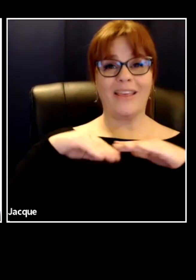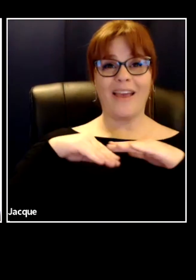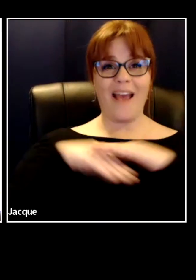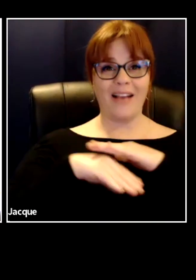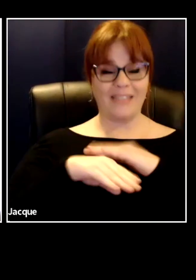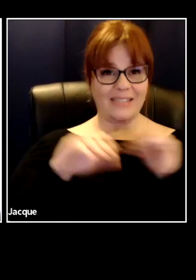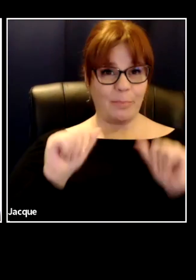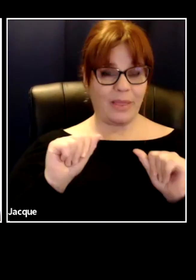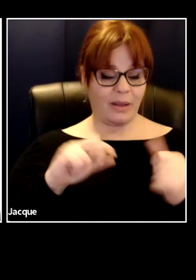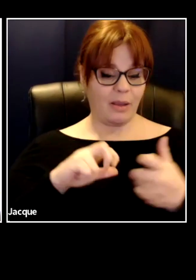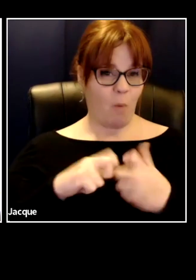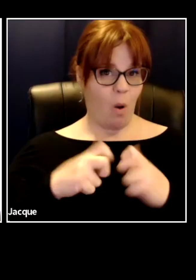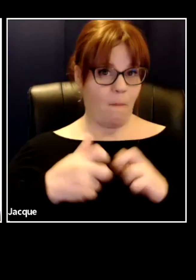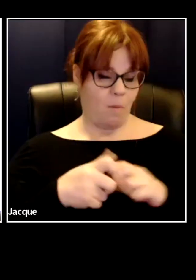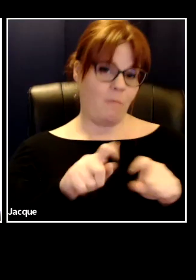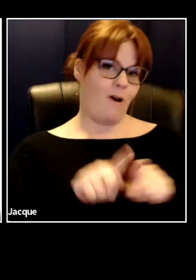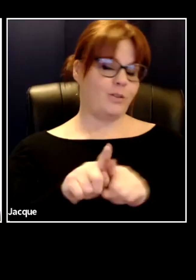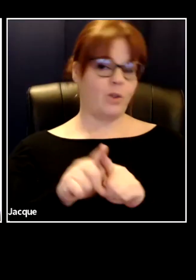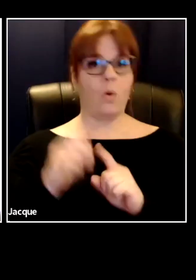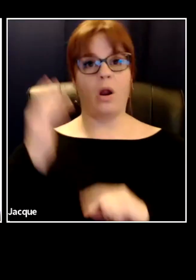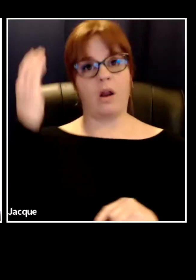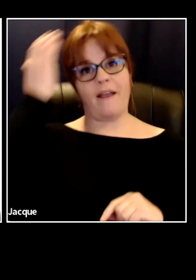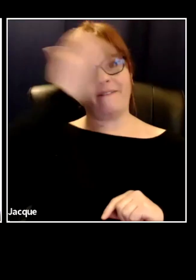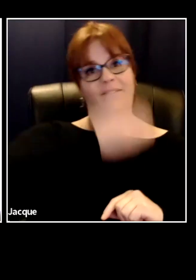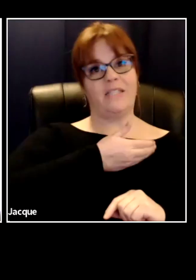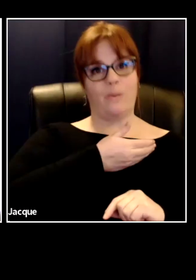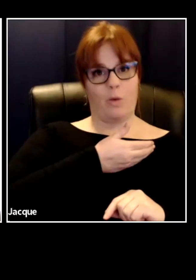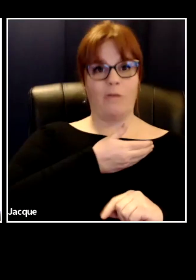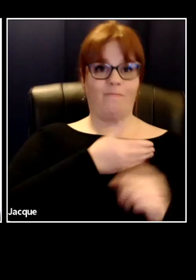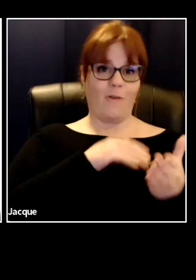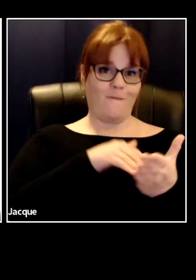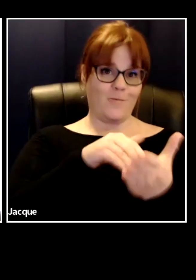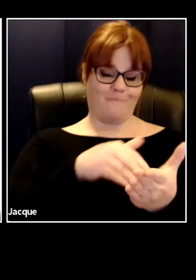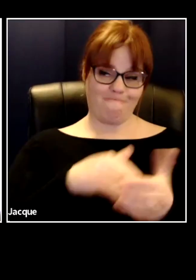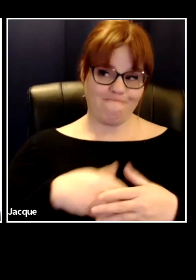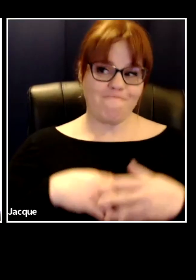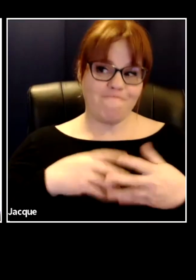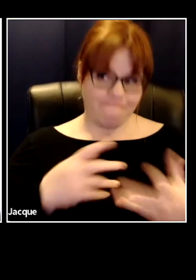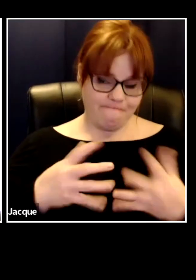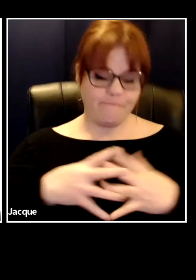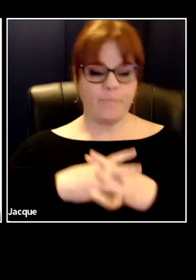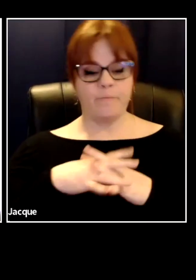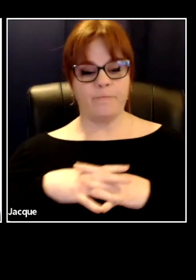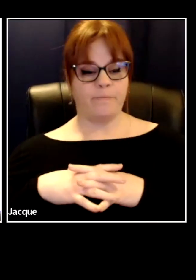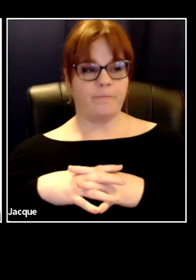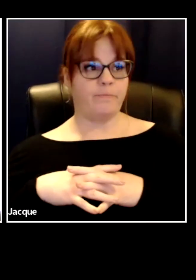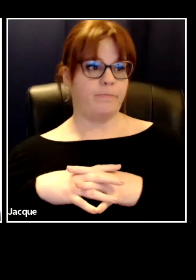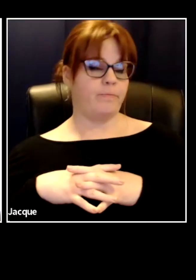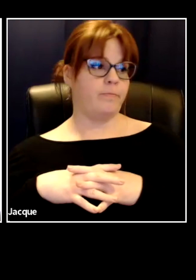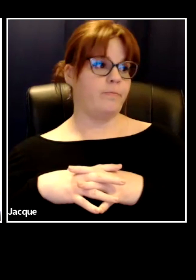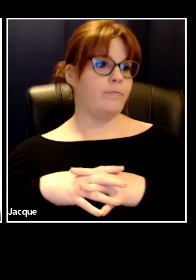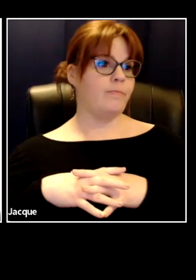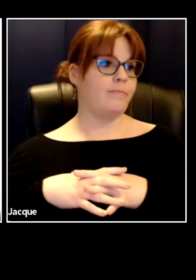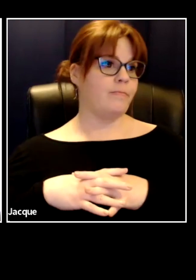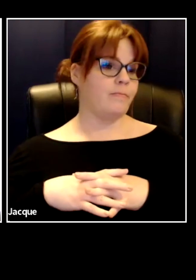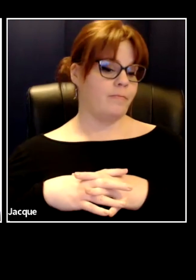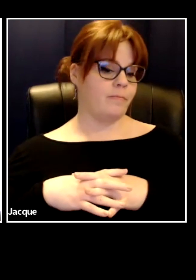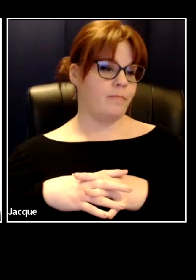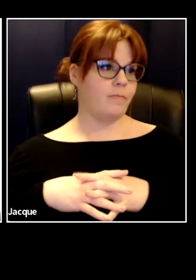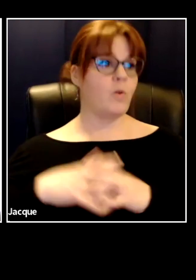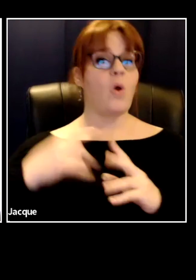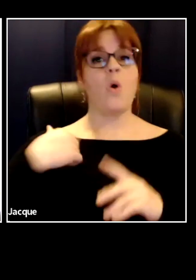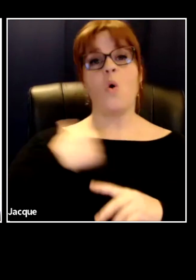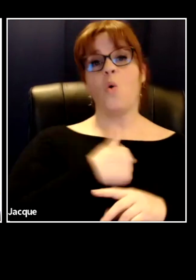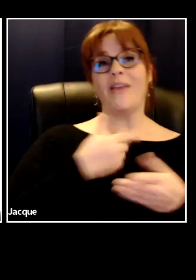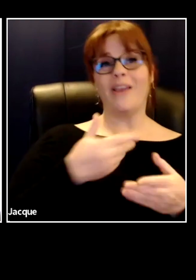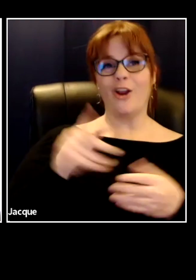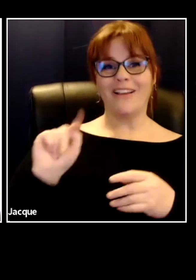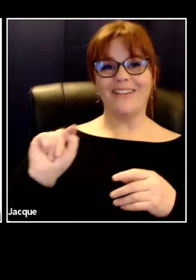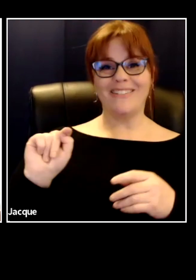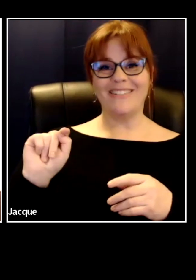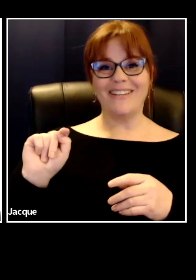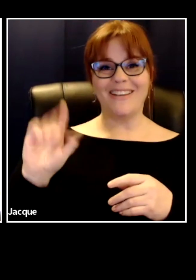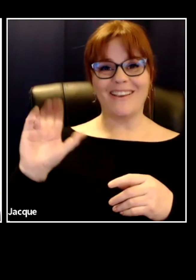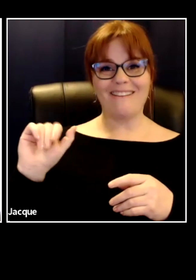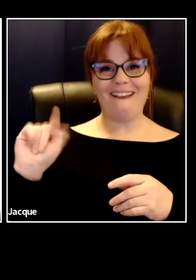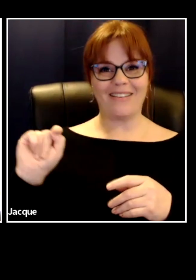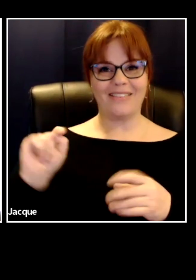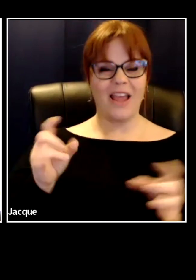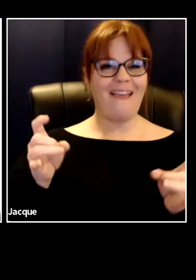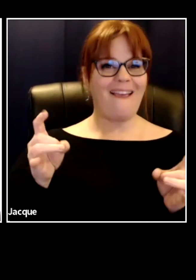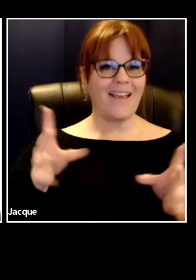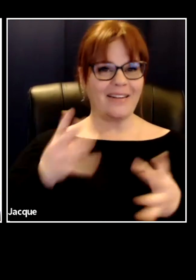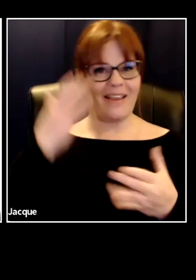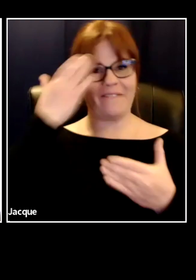also invisible a lot of the time and we at TCAT really hate invisible accessibility problems.